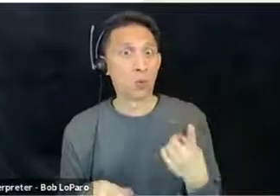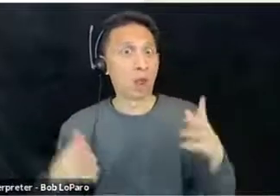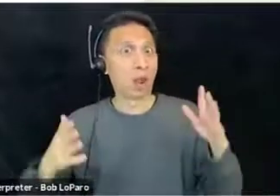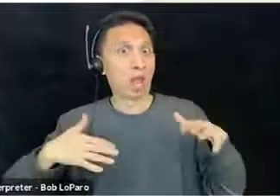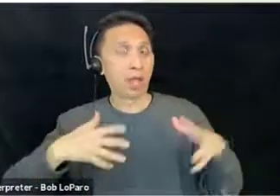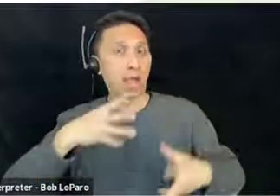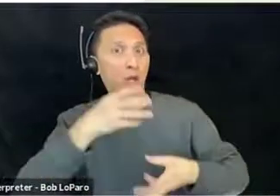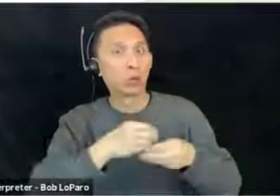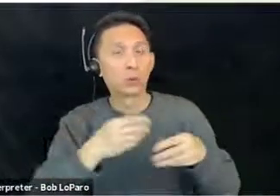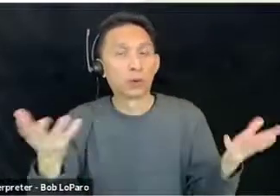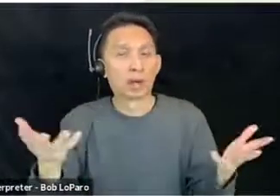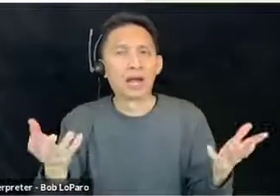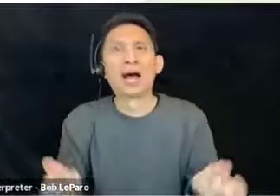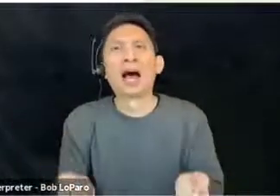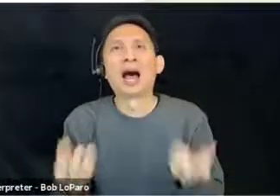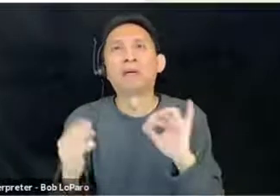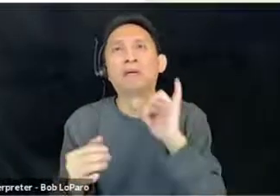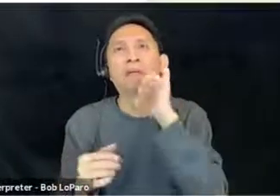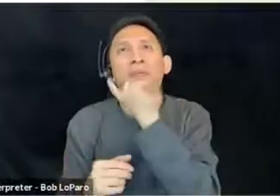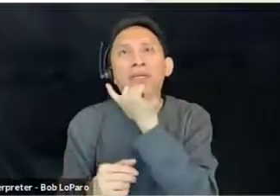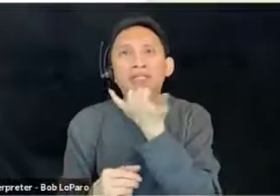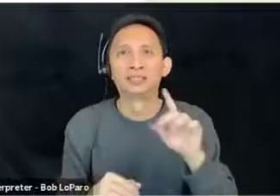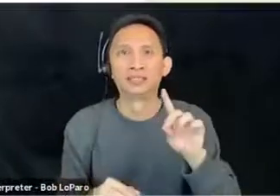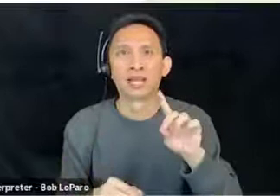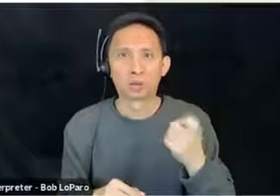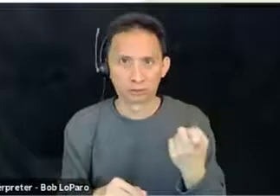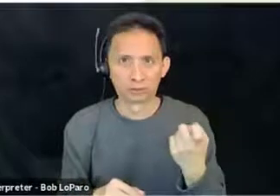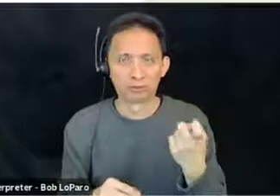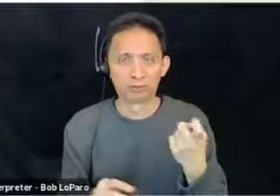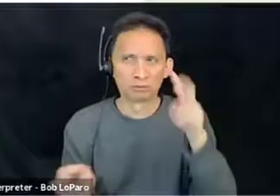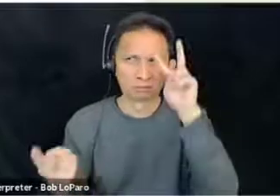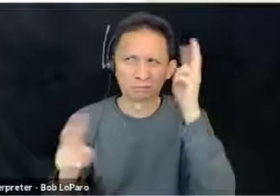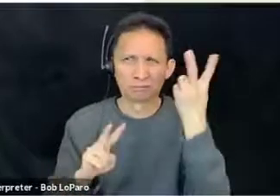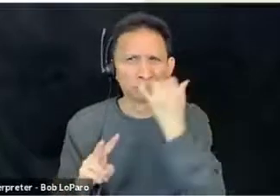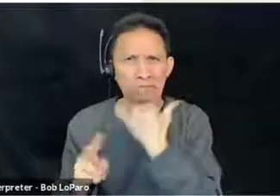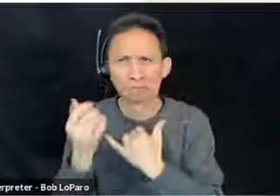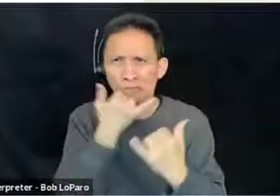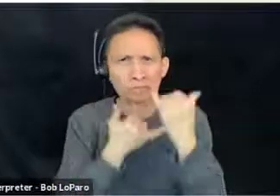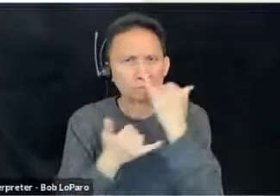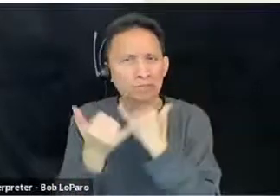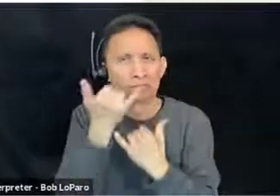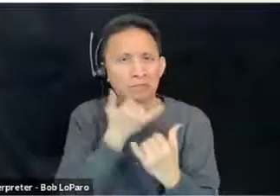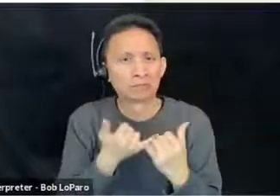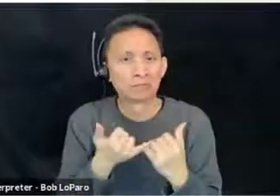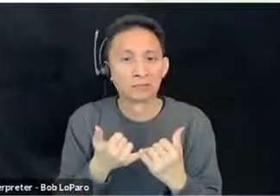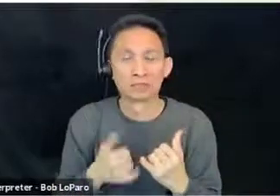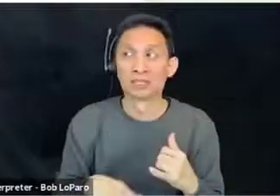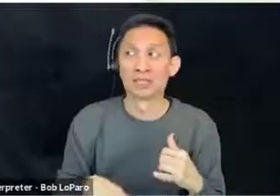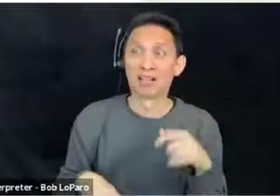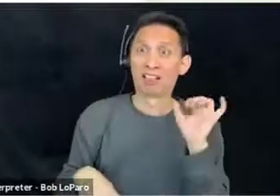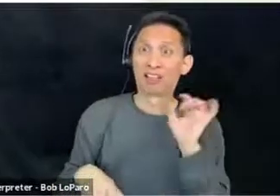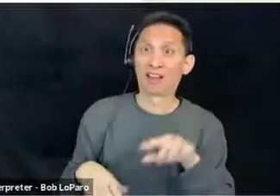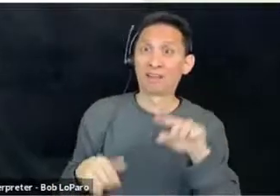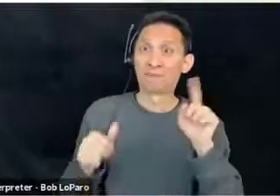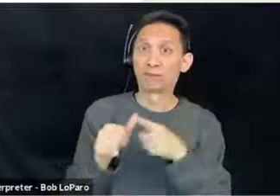is how many misdiagnosis you may go through. So, this is actually a short version of the long process that we go through.